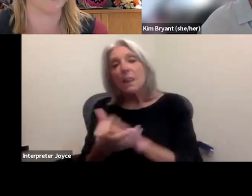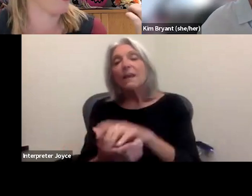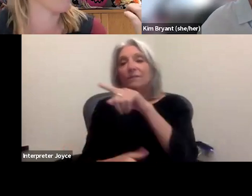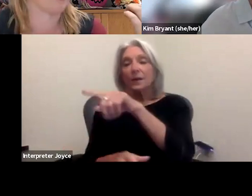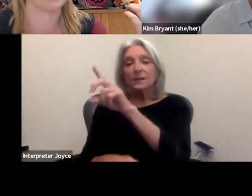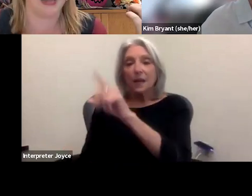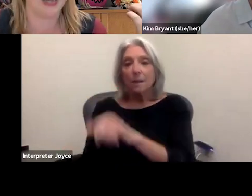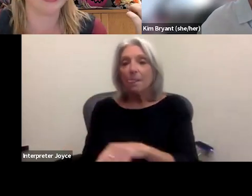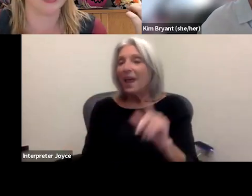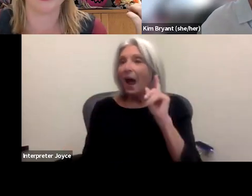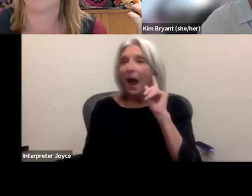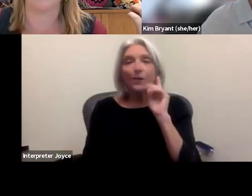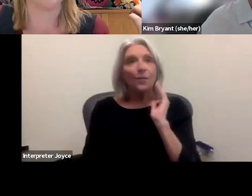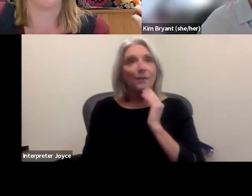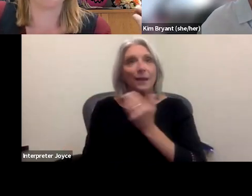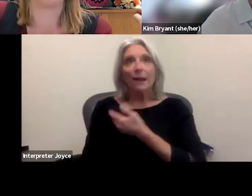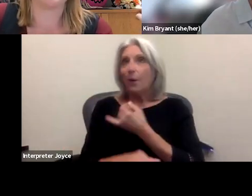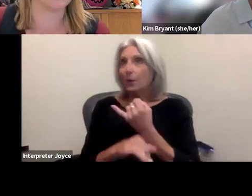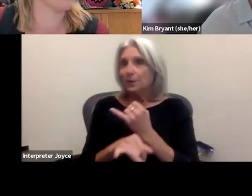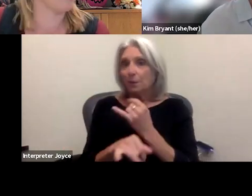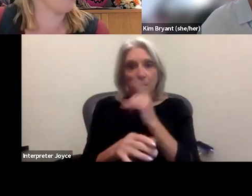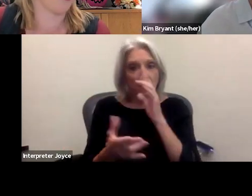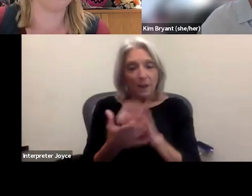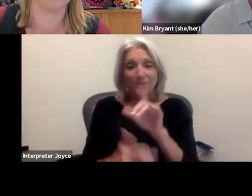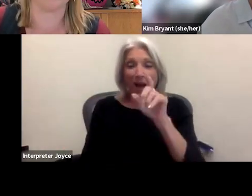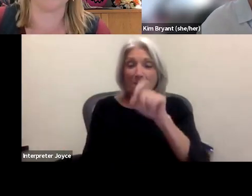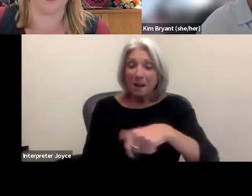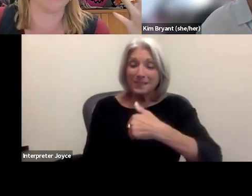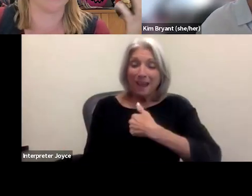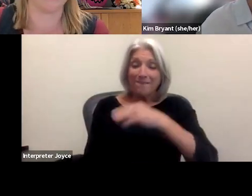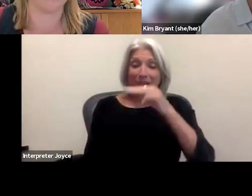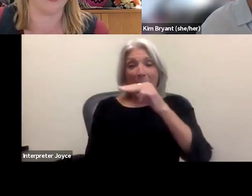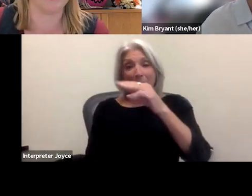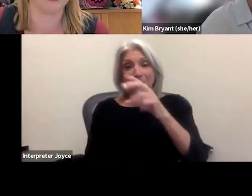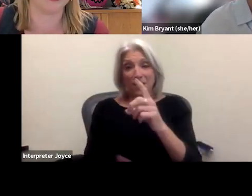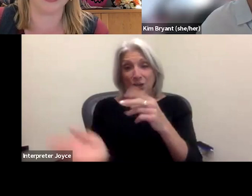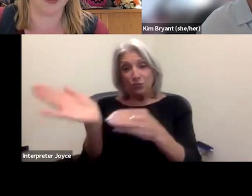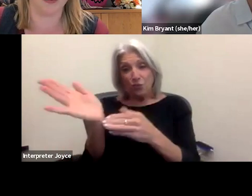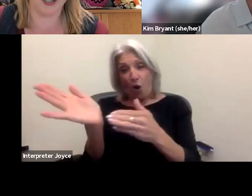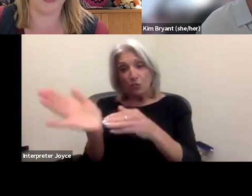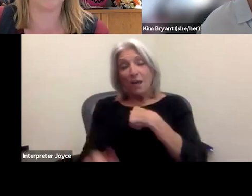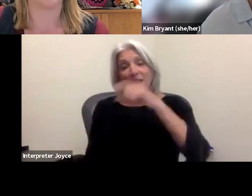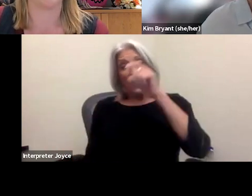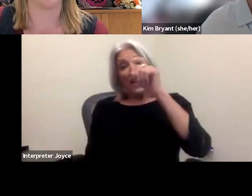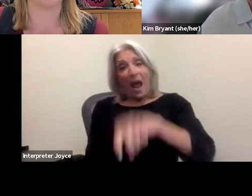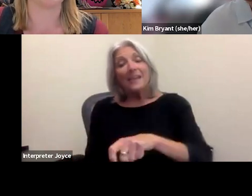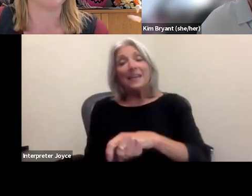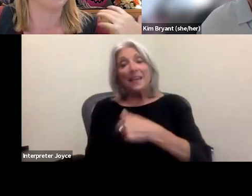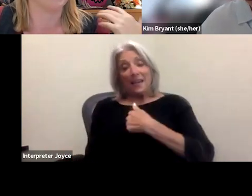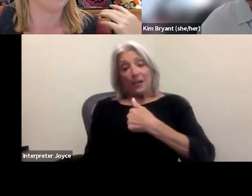I don't had to have a doctor-- an MD sign off on the fact that I need accommodations at work.